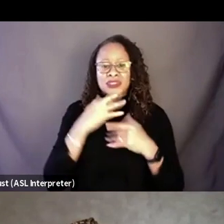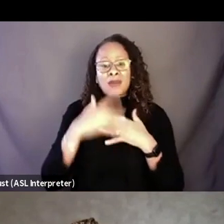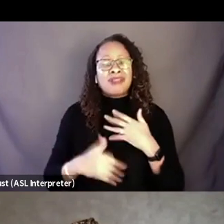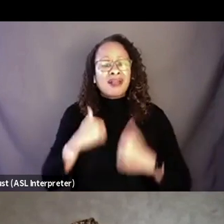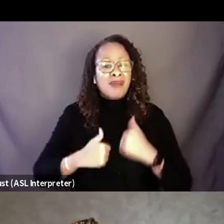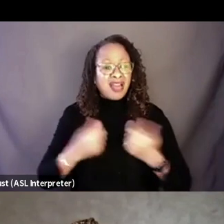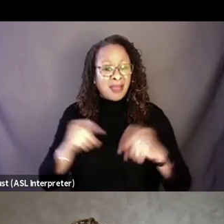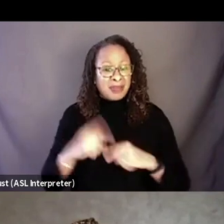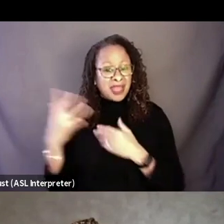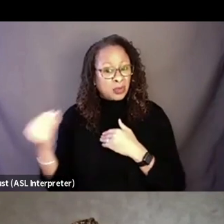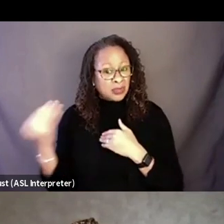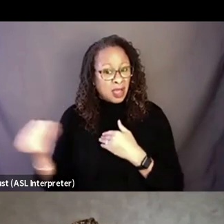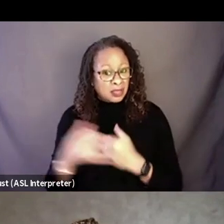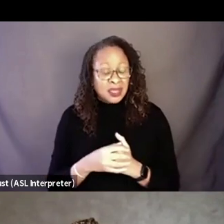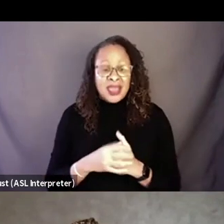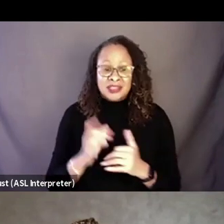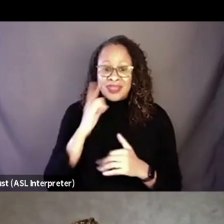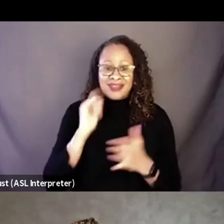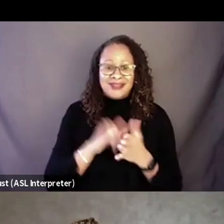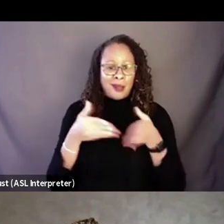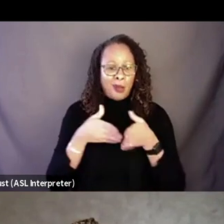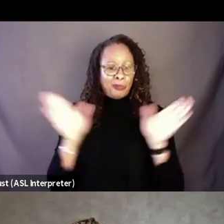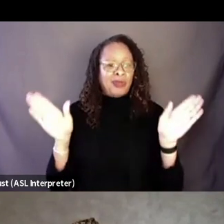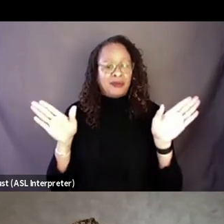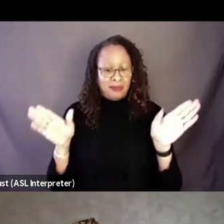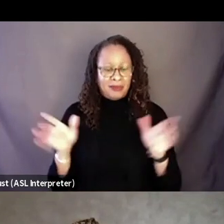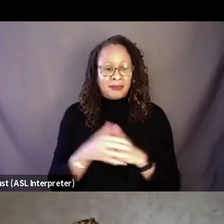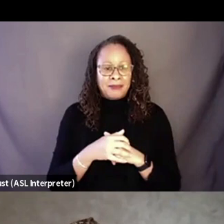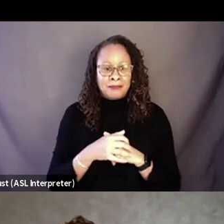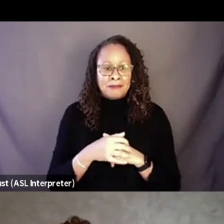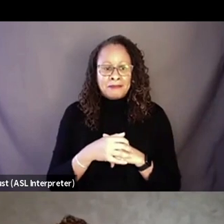So I think that opening as much as it's intriguing